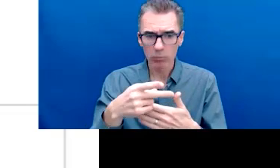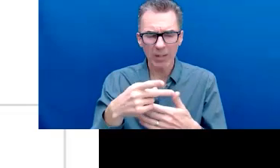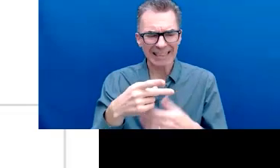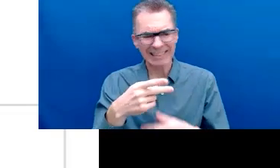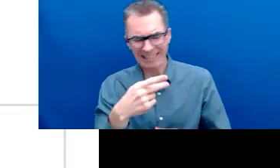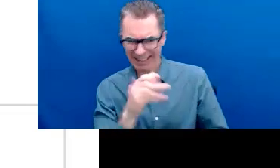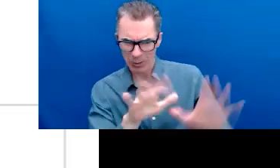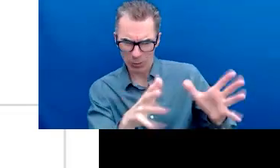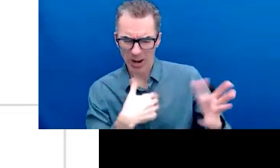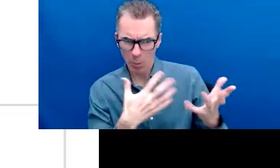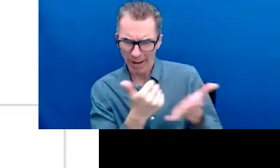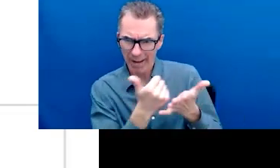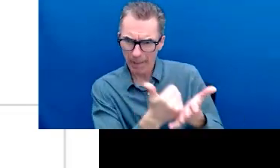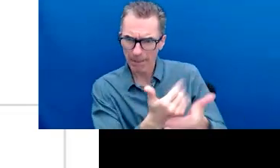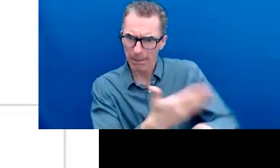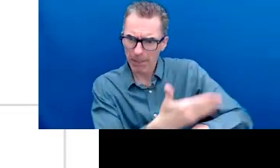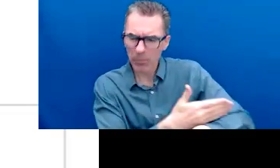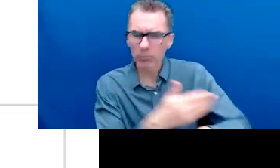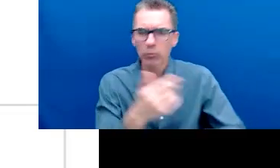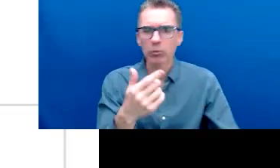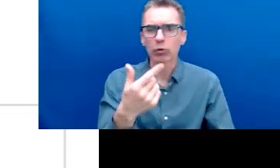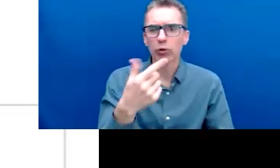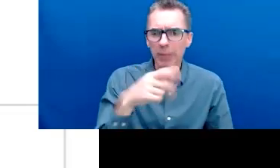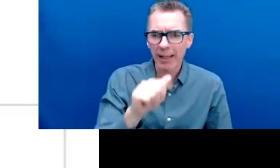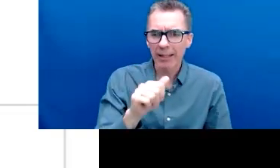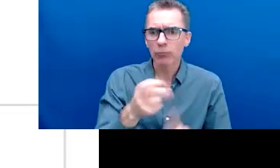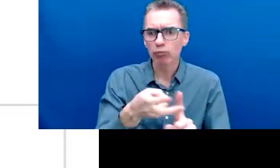your completion, your GPA, your retention rates, the whole thing.